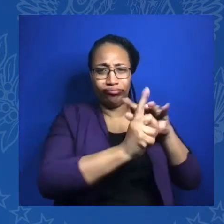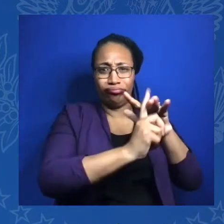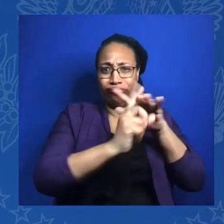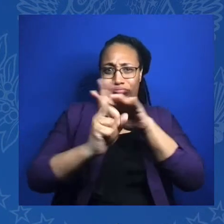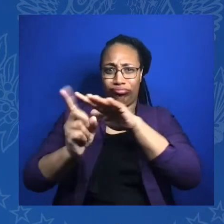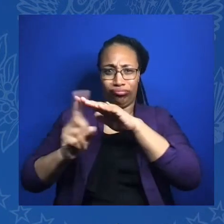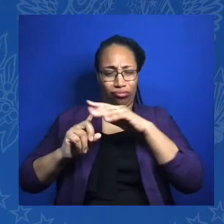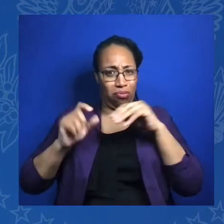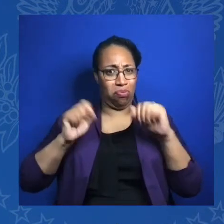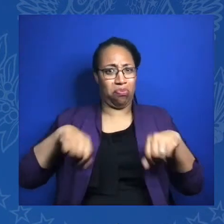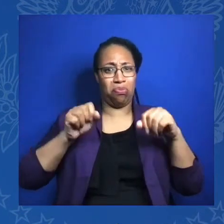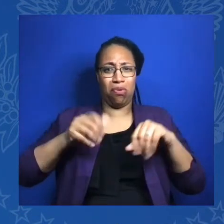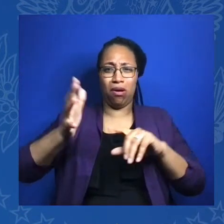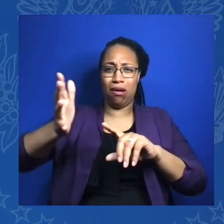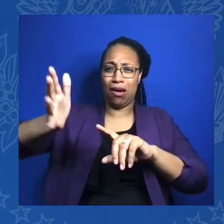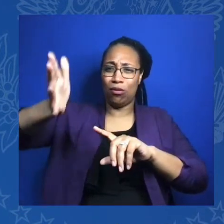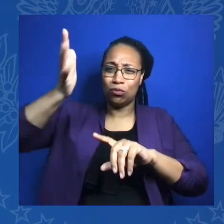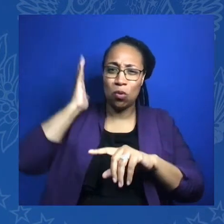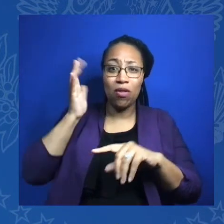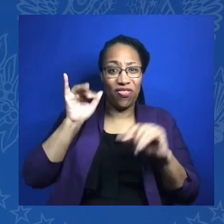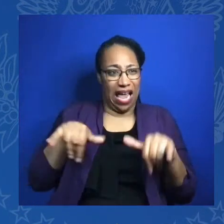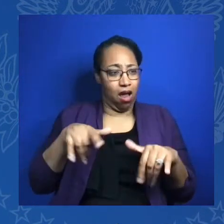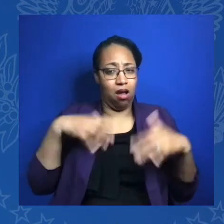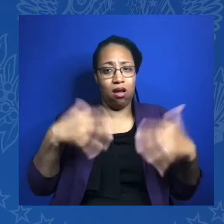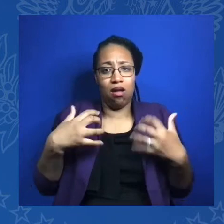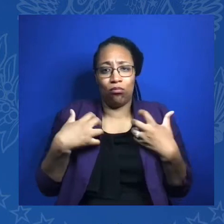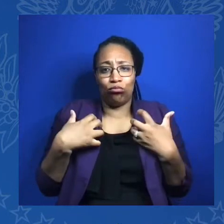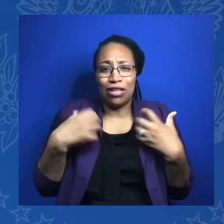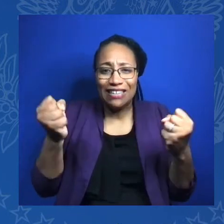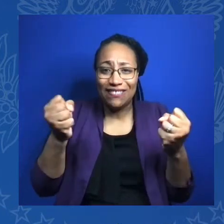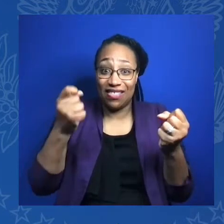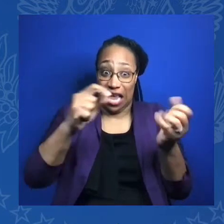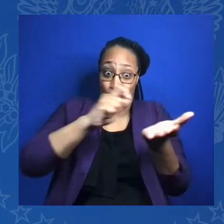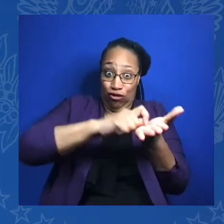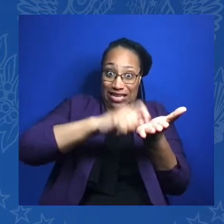Evan wrote, quote, "I am not losing hope."